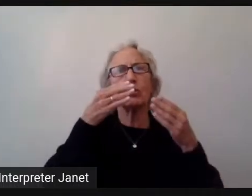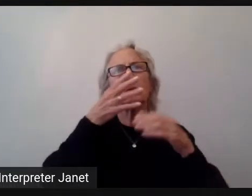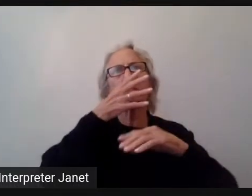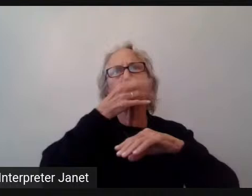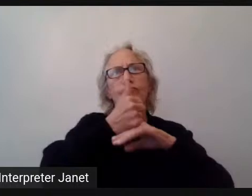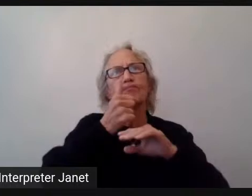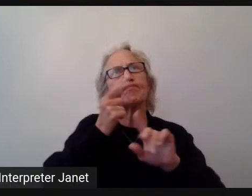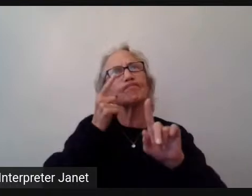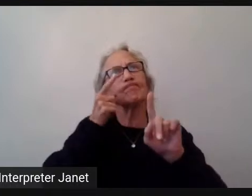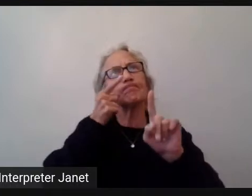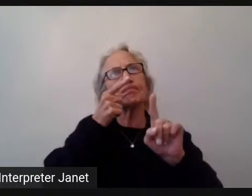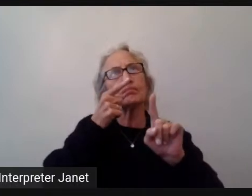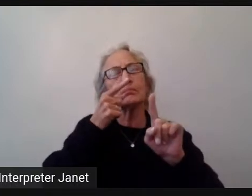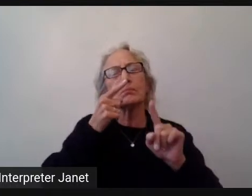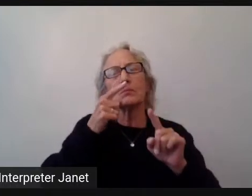I think that right now accessibility is in focus.